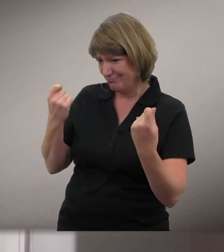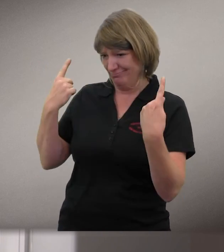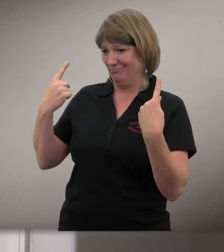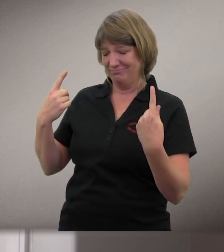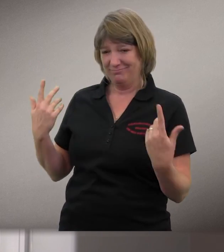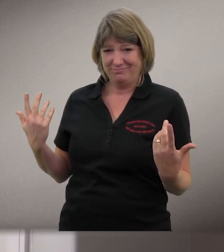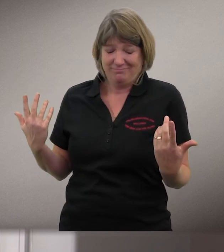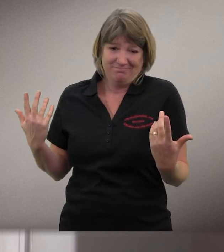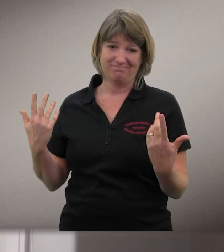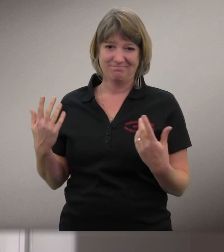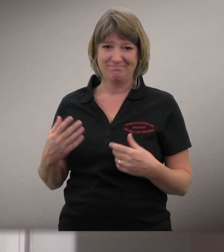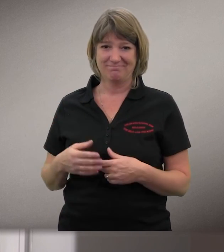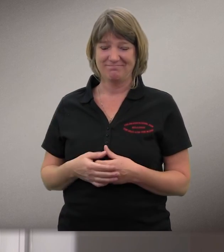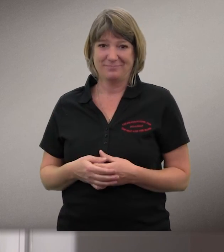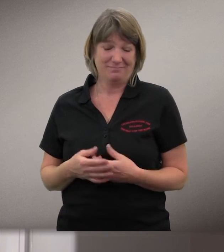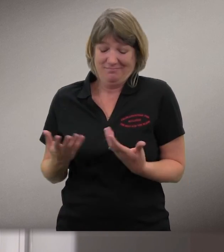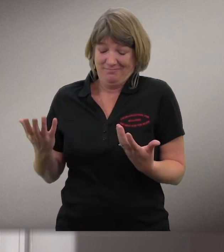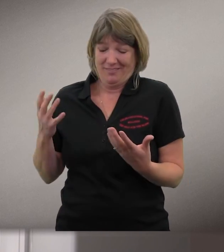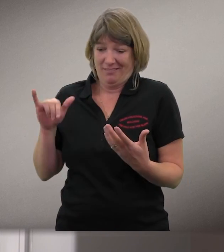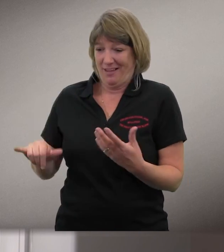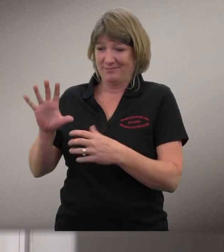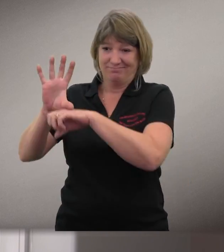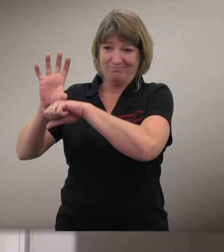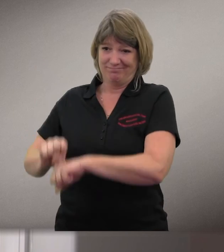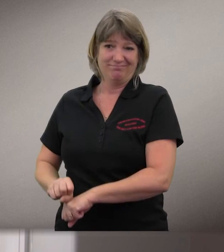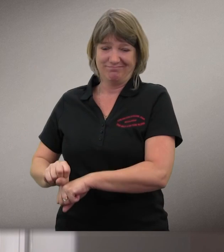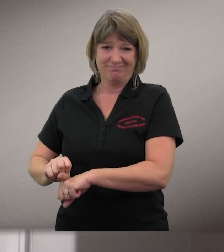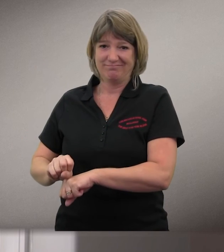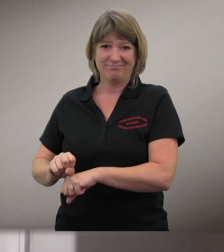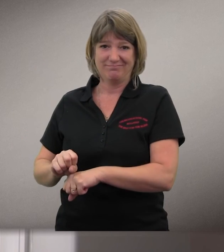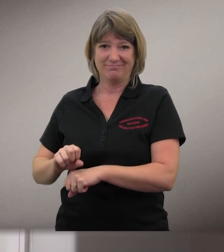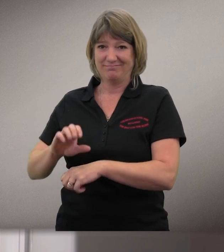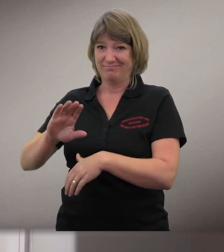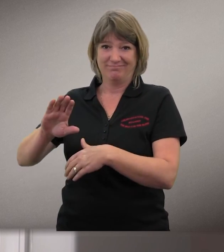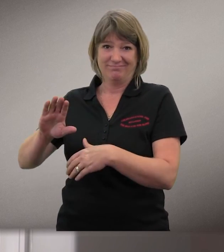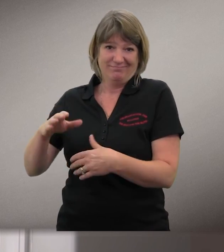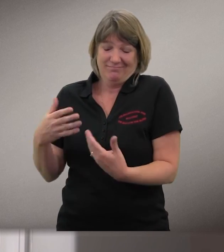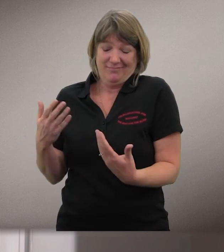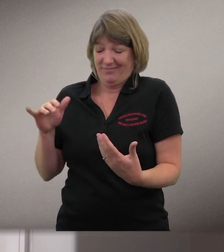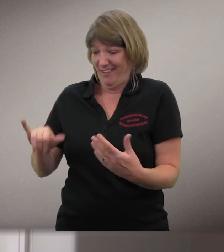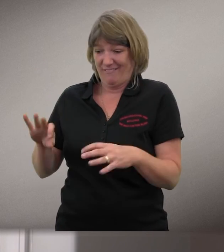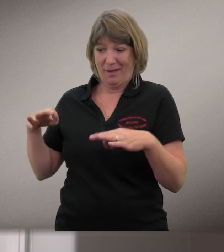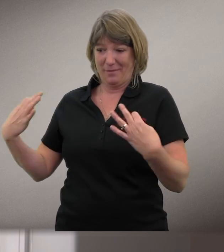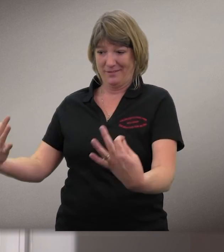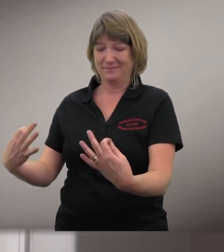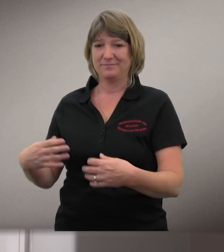they're saying. It's just a thing that we do now. It's just part of the family.